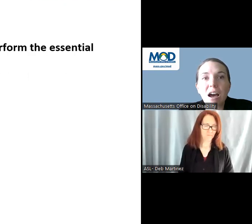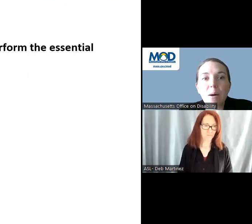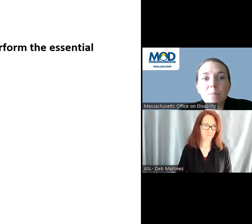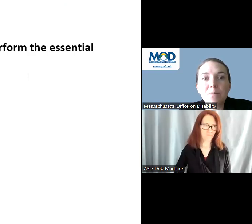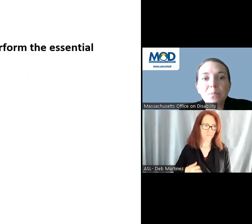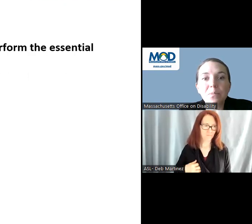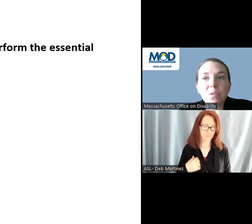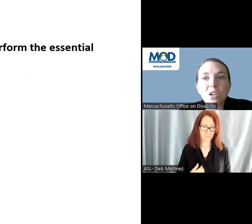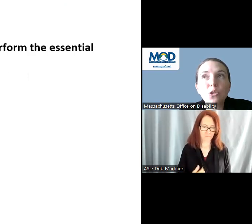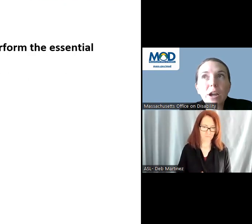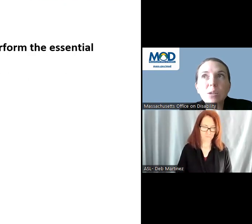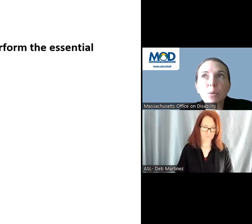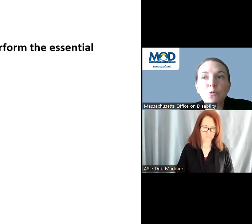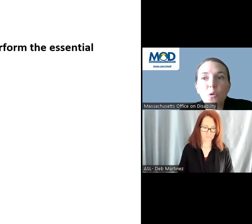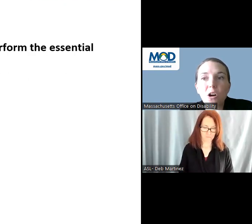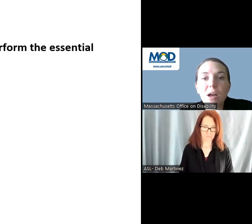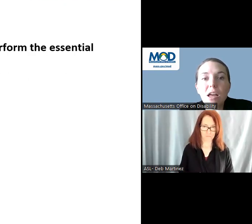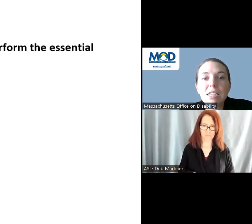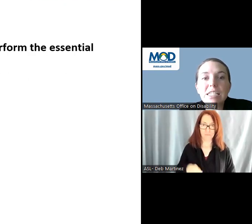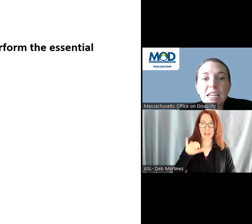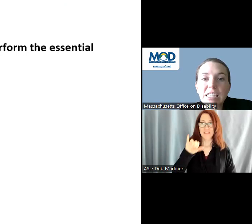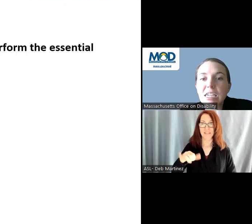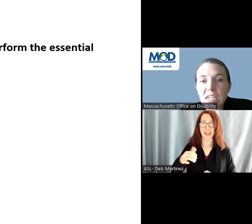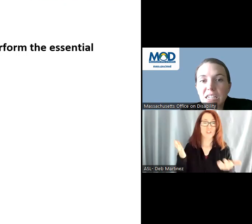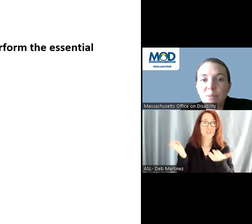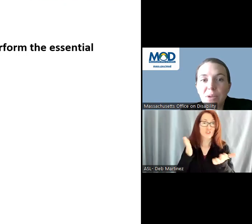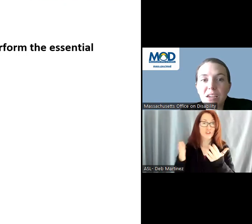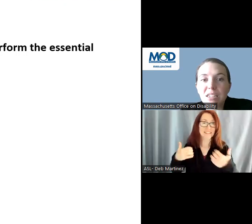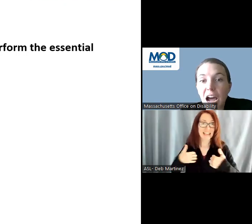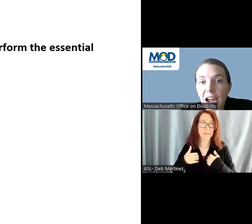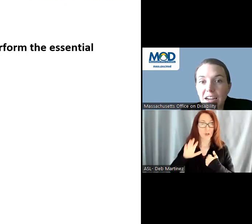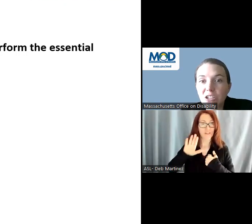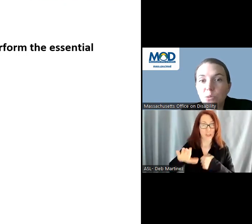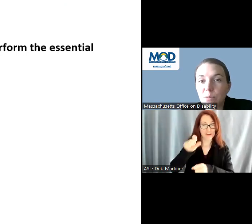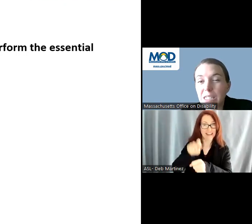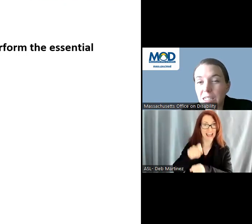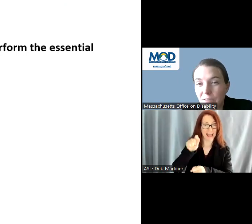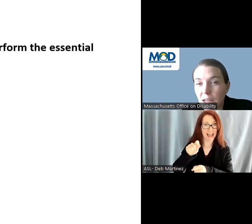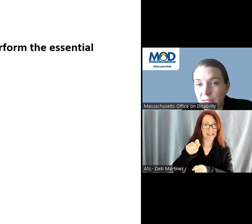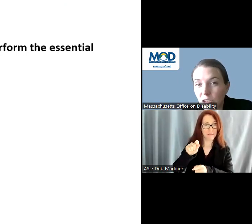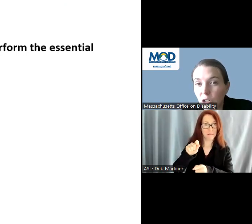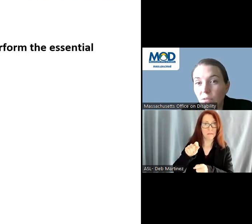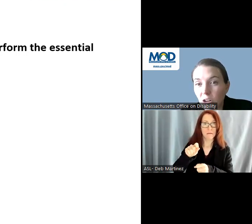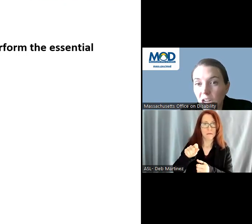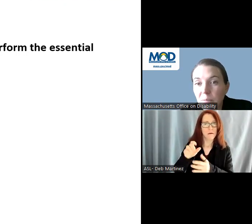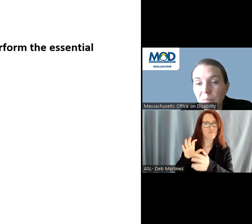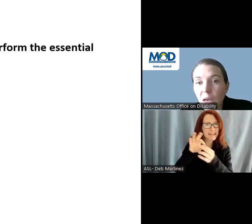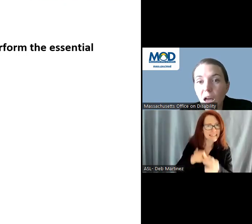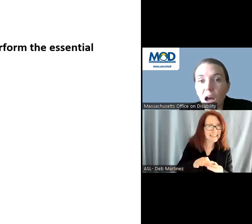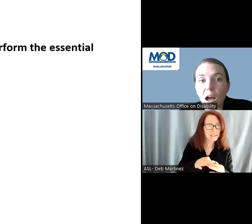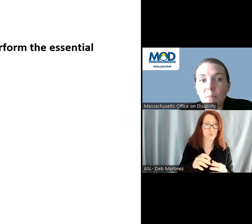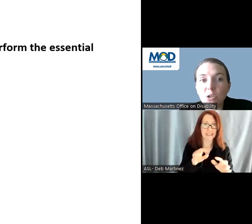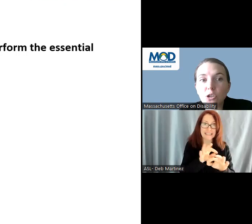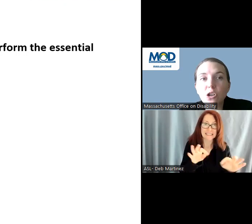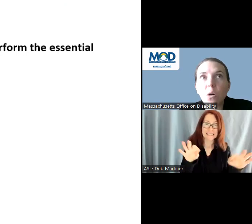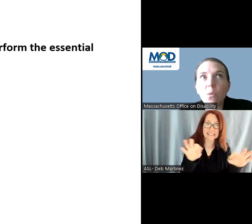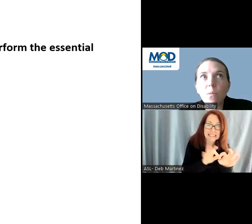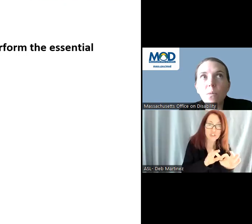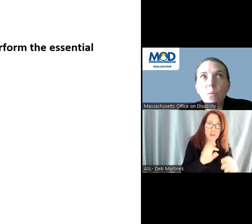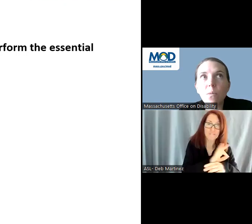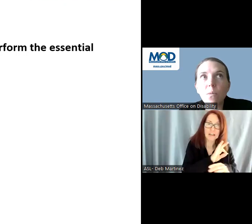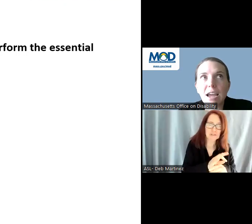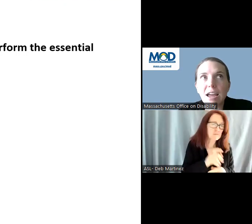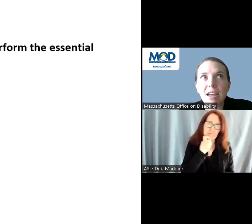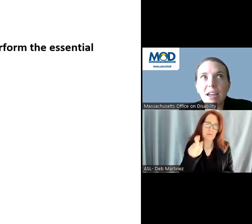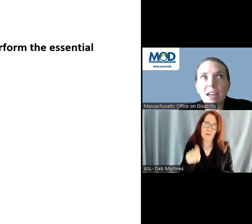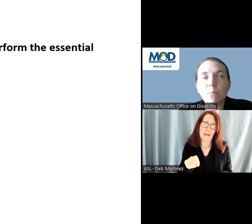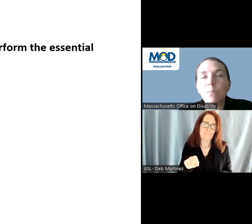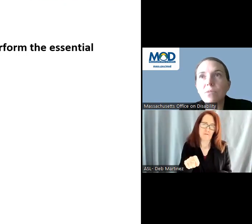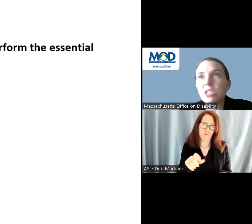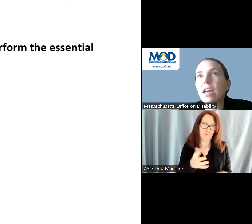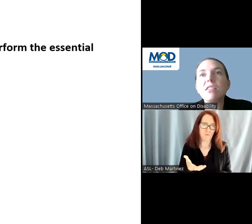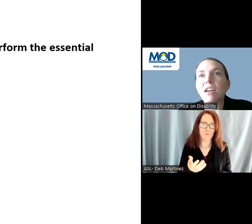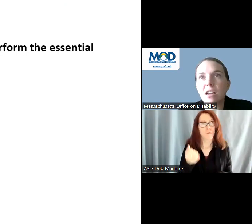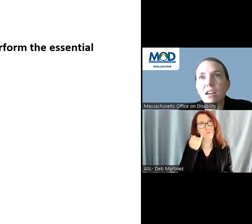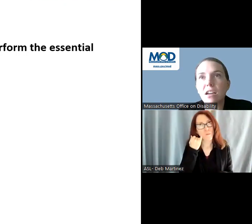to perform doesn't need to be tied to a specific essential function, so say the say the animal